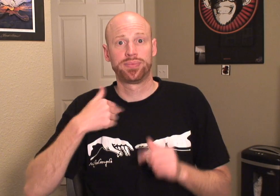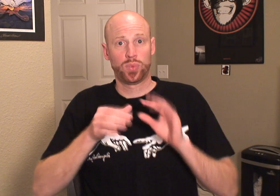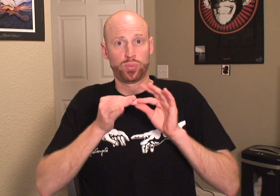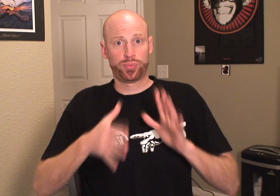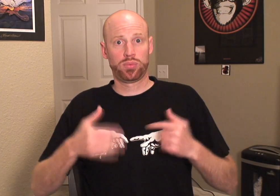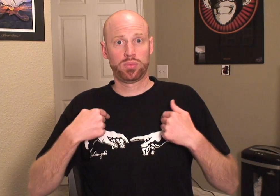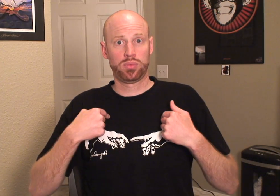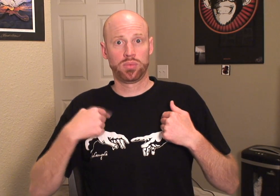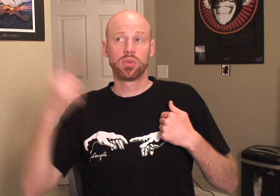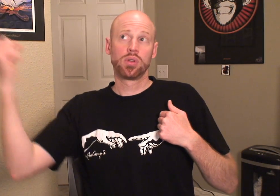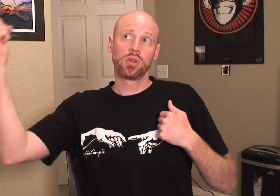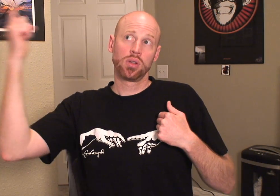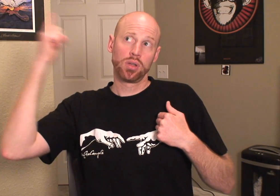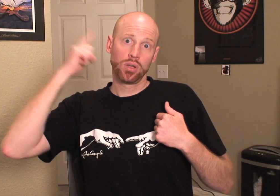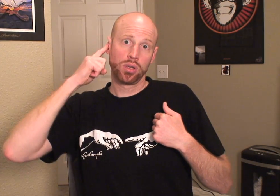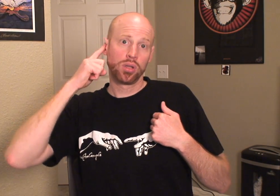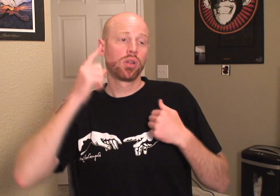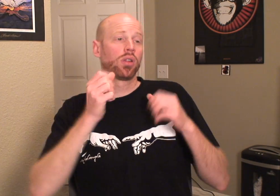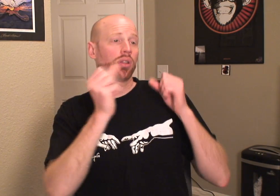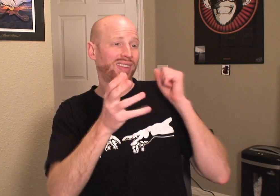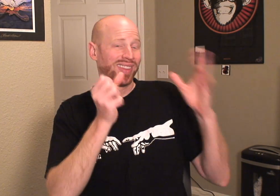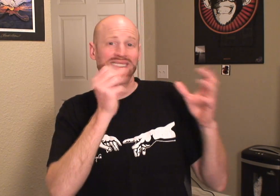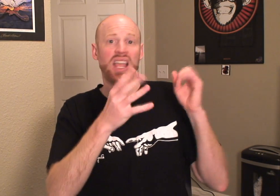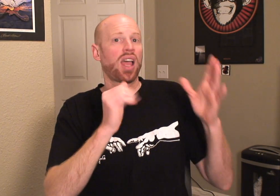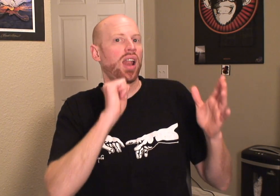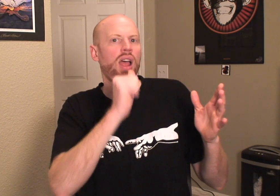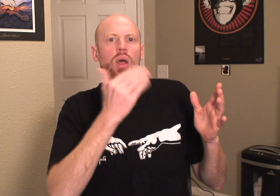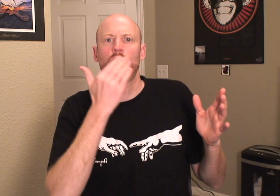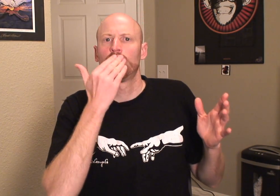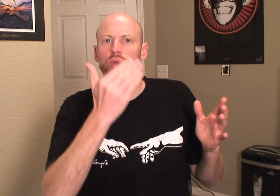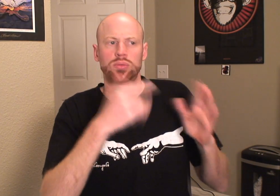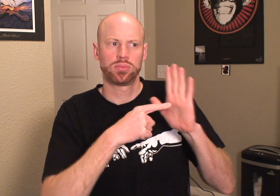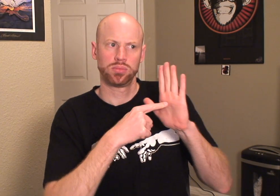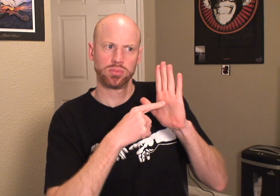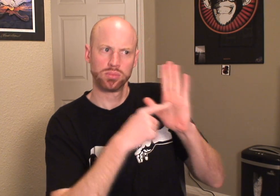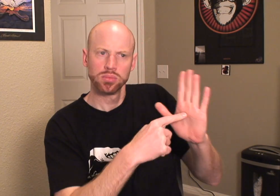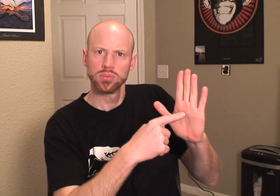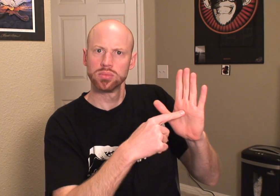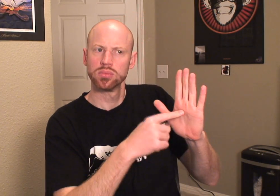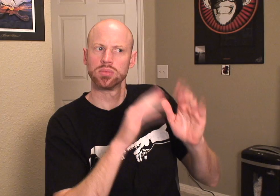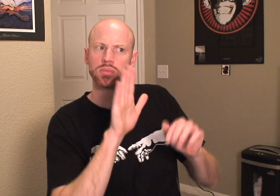as VRS interpreters do not effectively and clearly convey